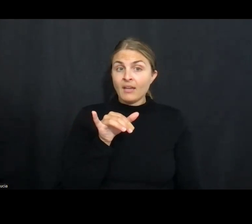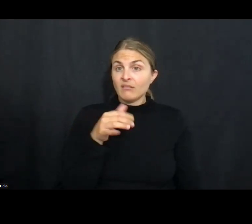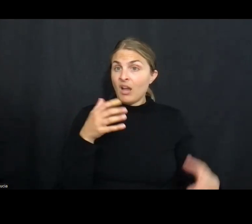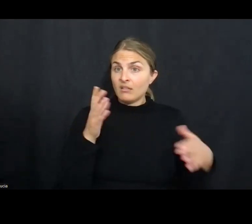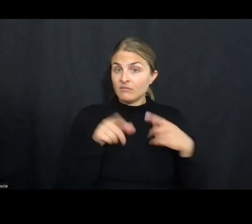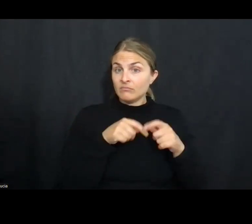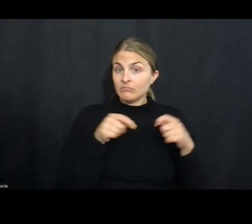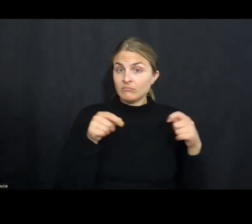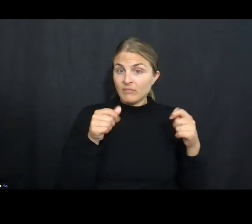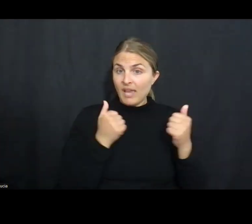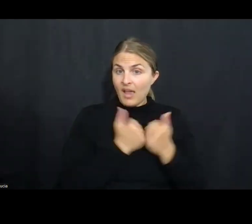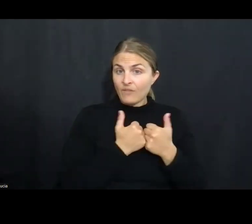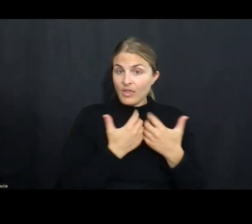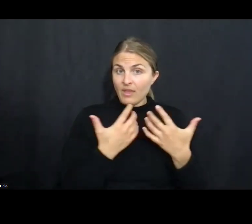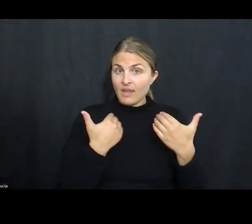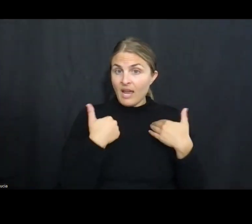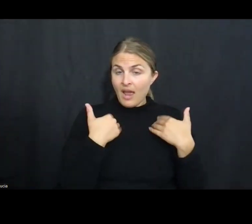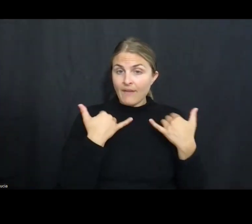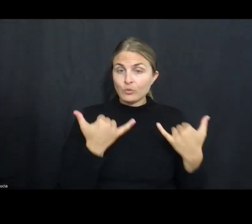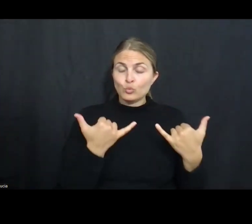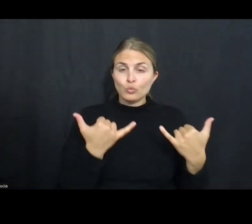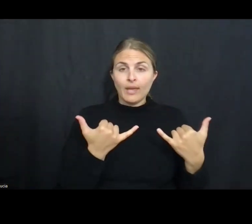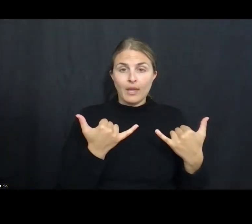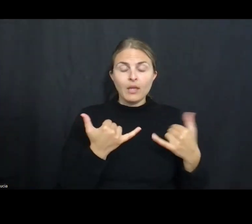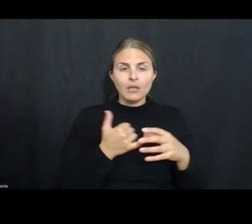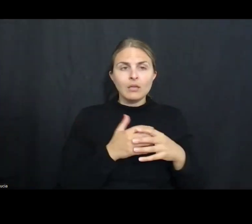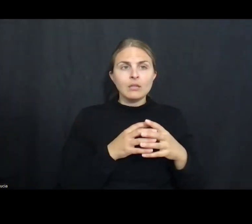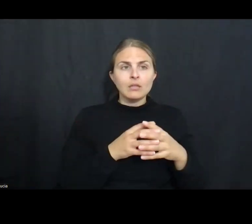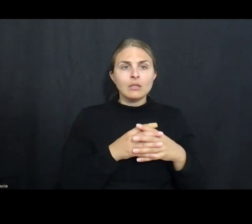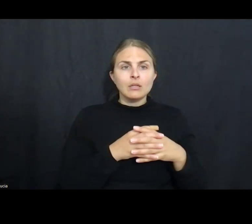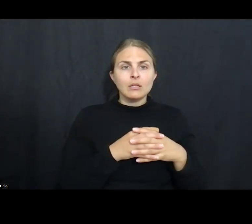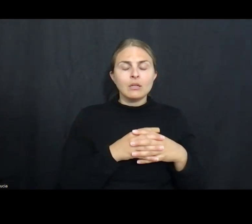that I had to go over. You know, I can send out